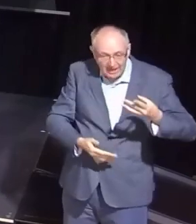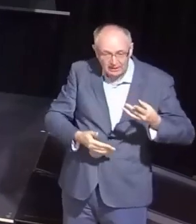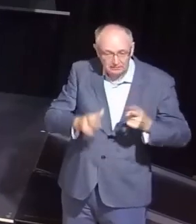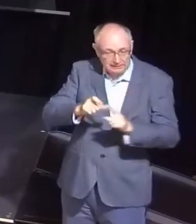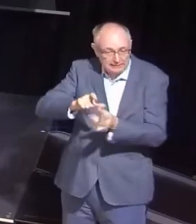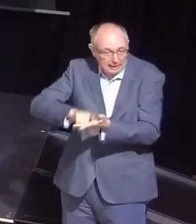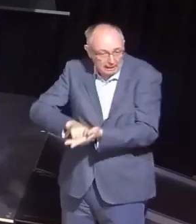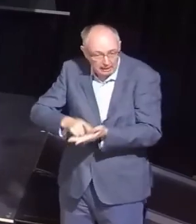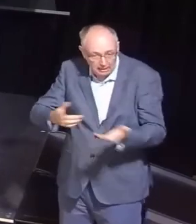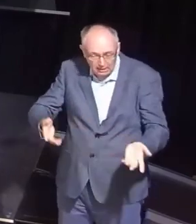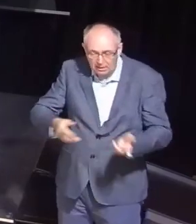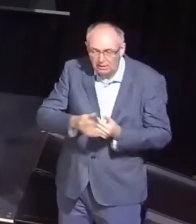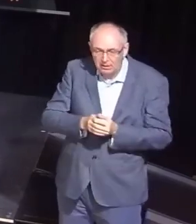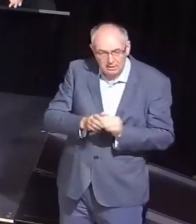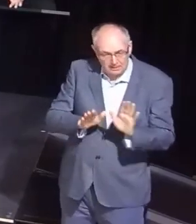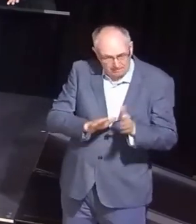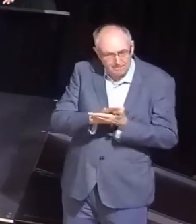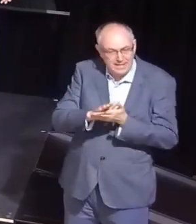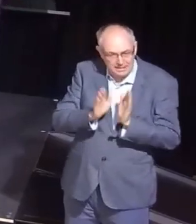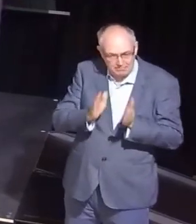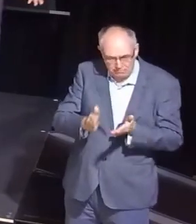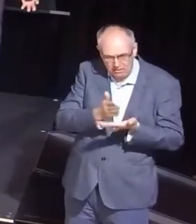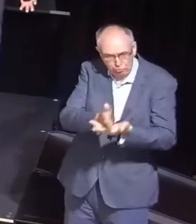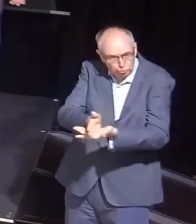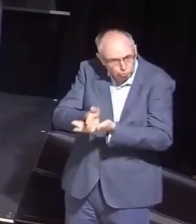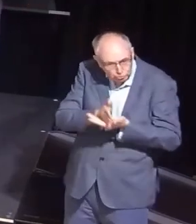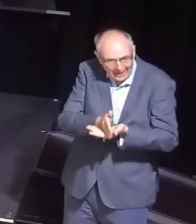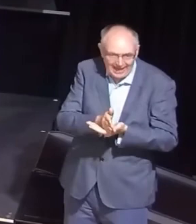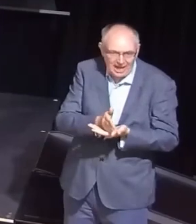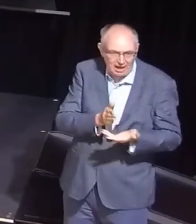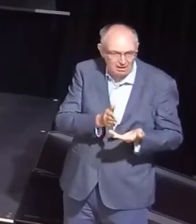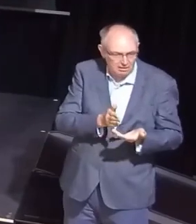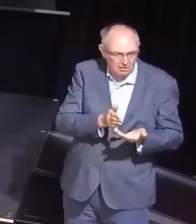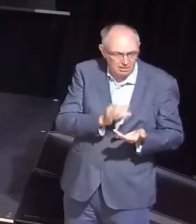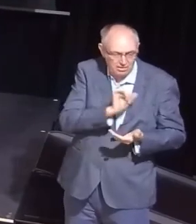ensuring that everyone is sharing their struggles and their successes with one another.